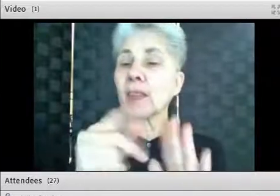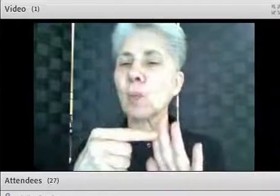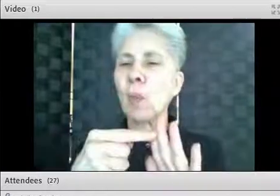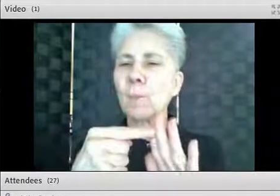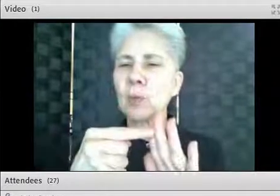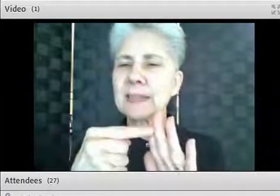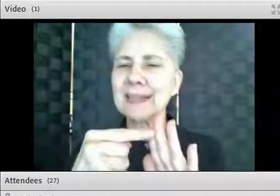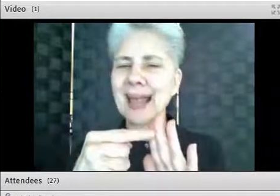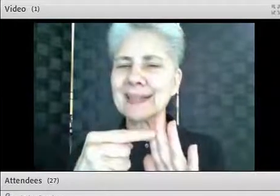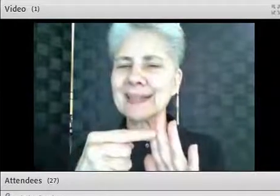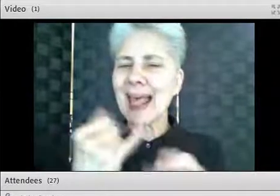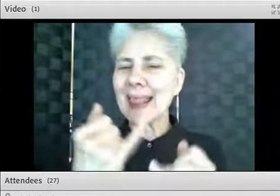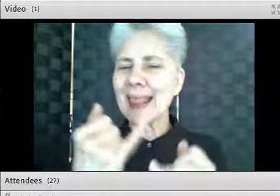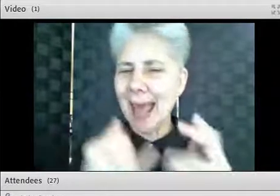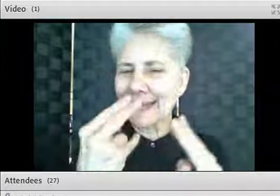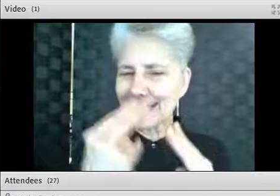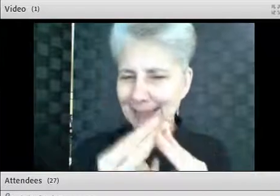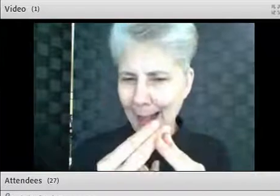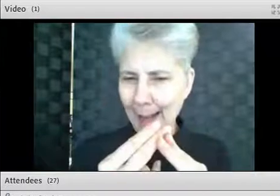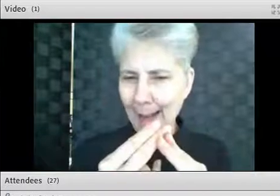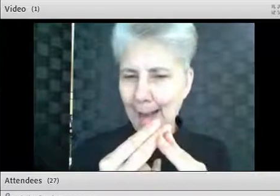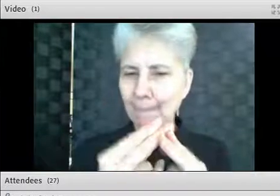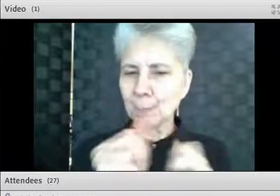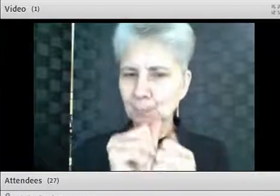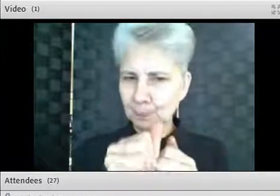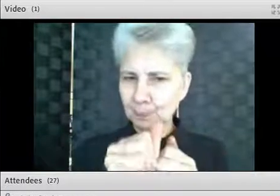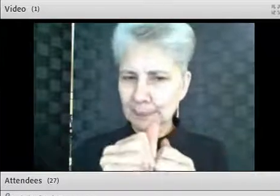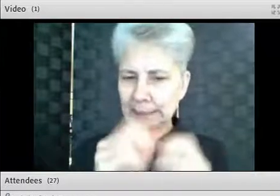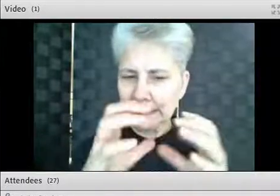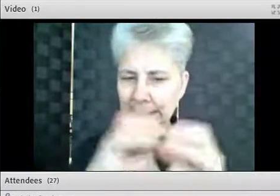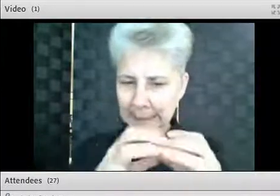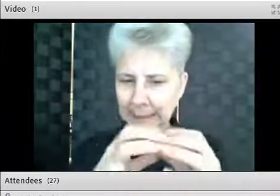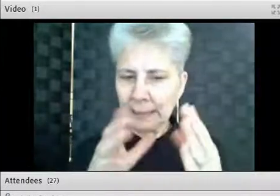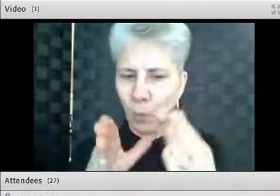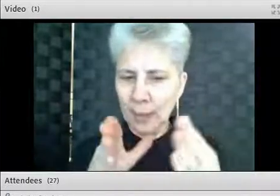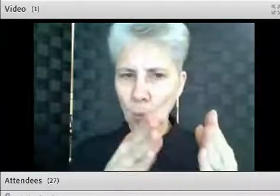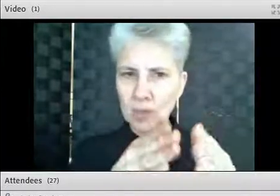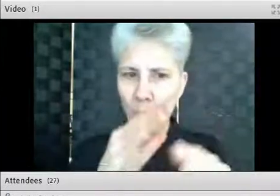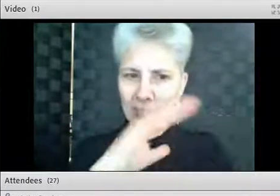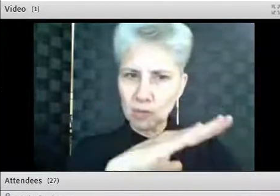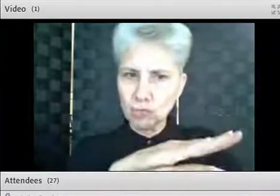so that we can keep resources organized on the shelf by topic, obviously,